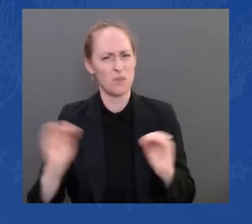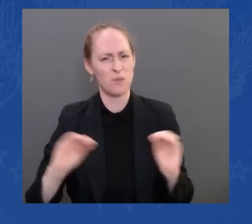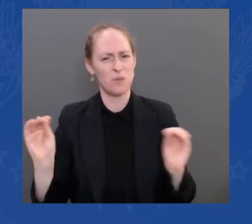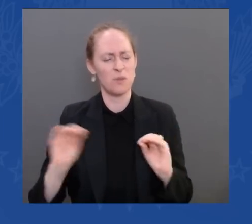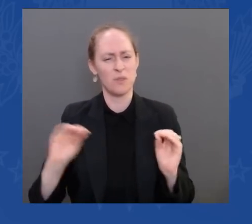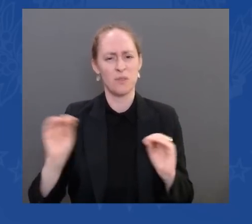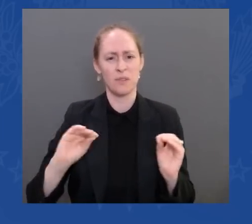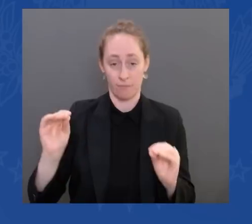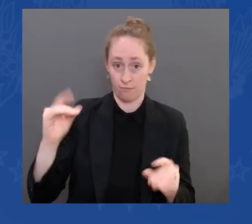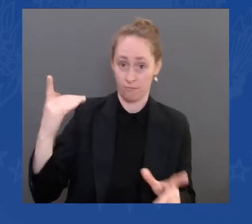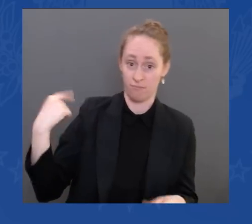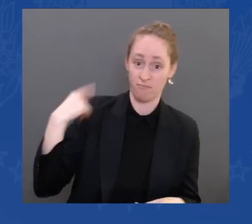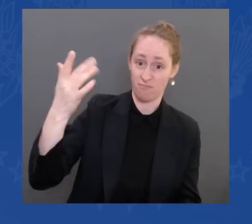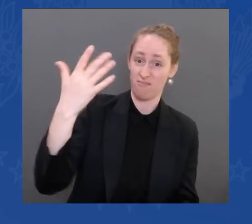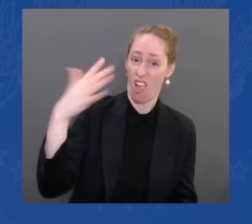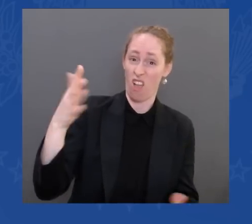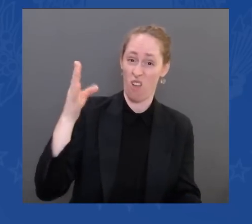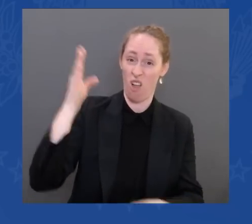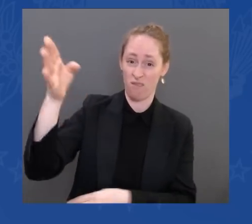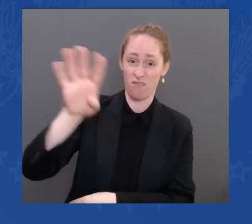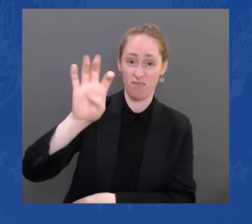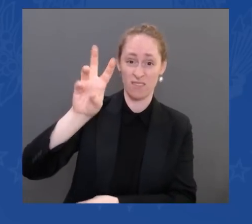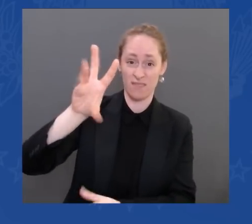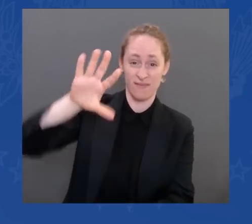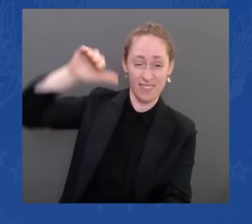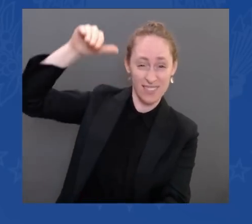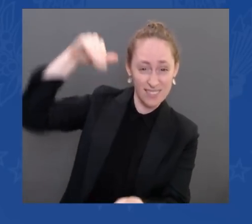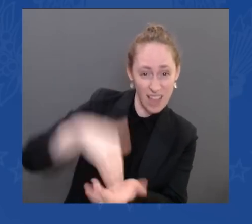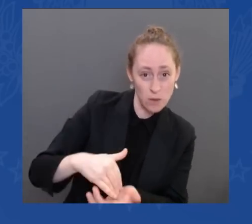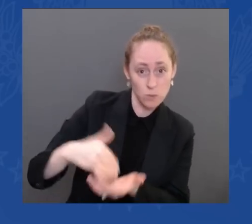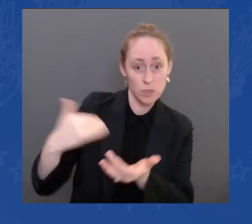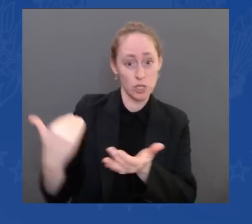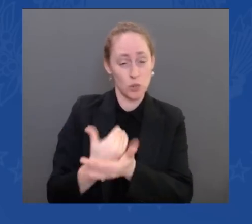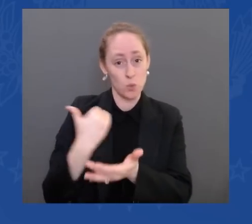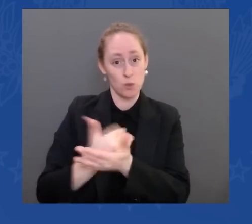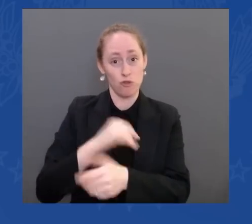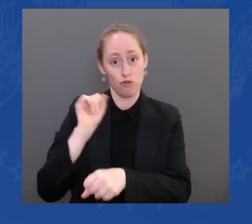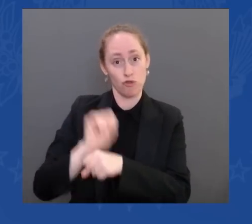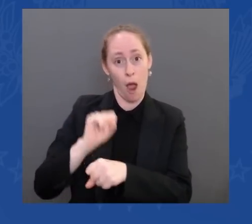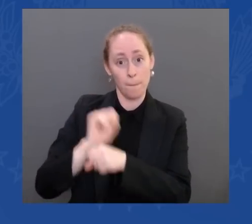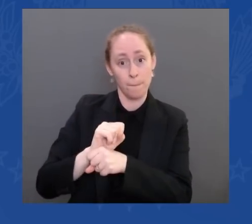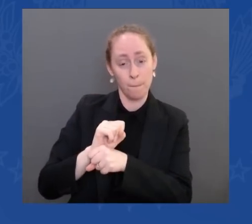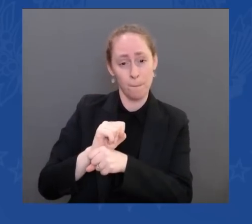We have the best workers, the most competent employees, the best science in the world.